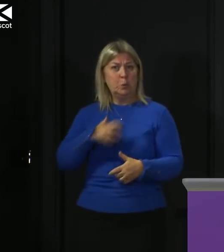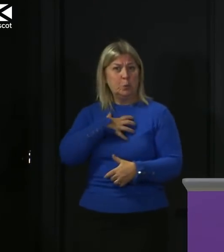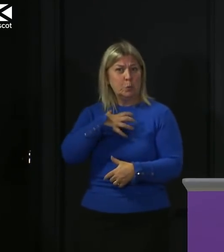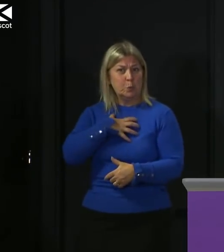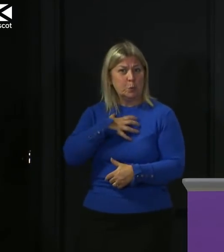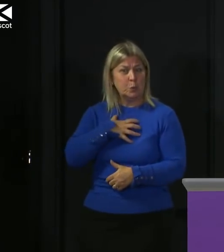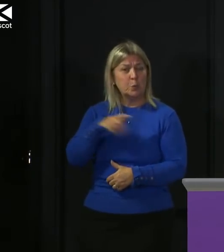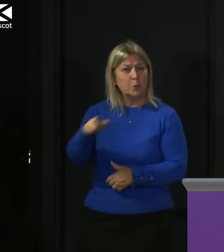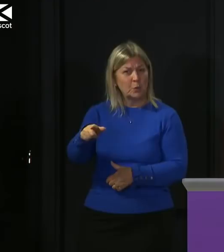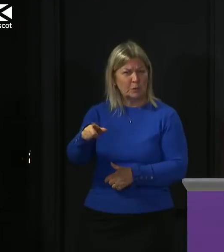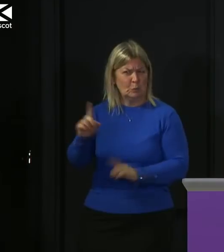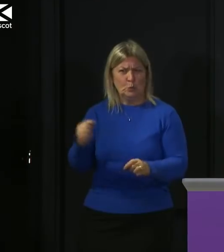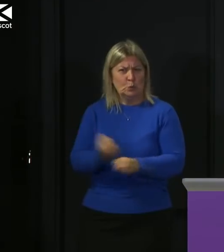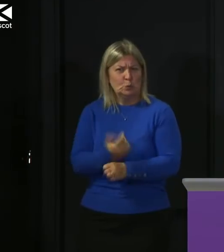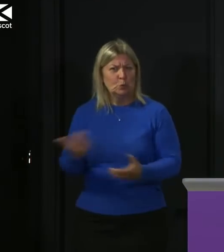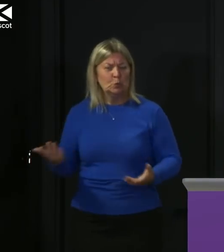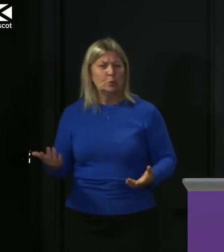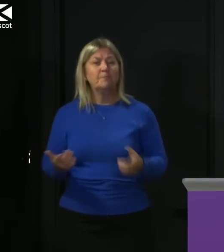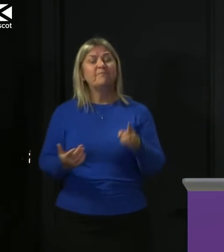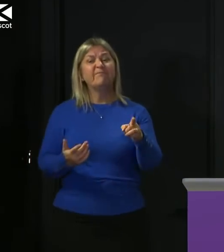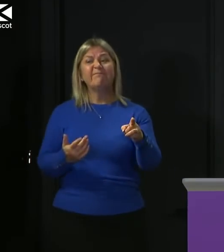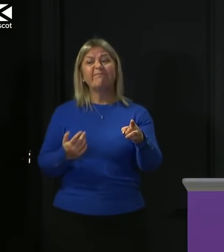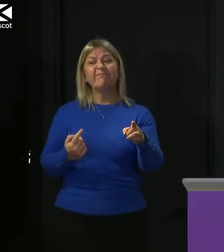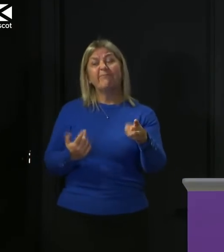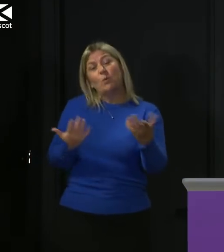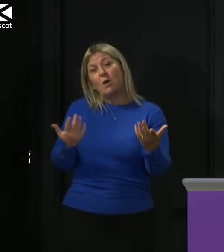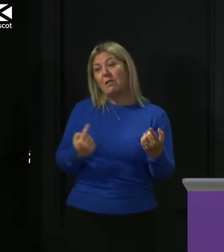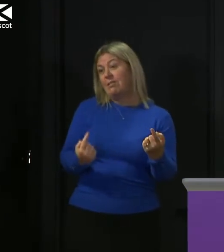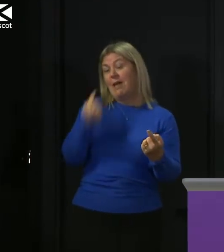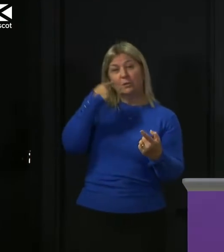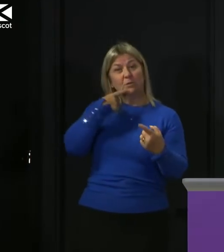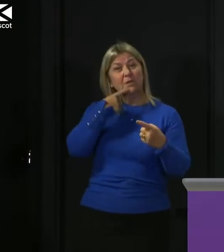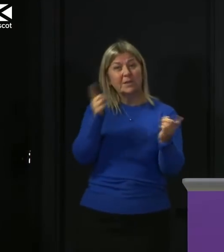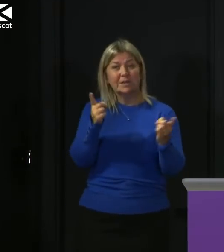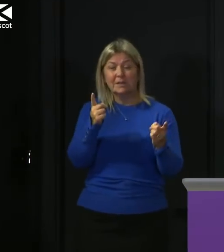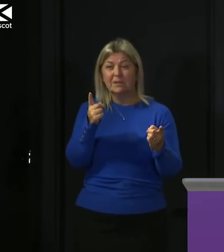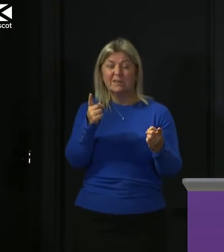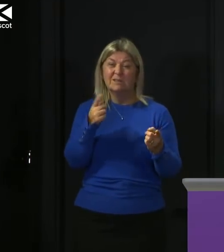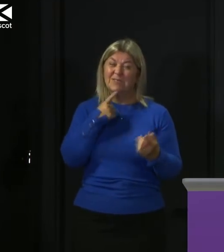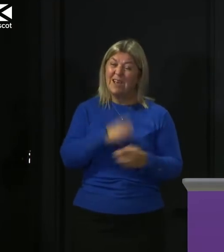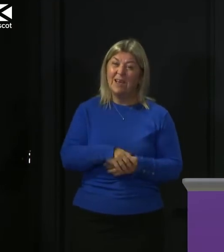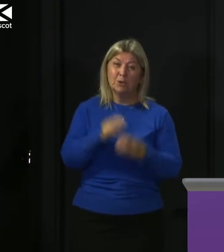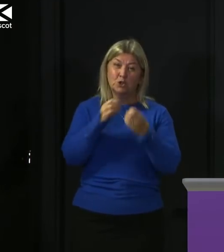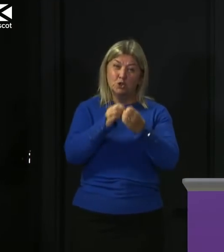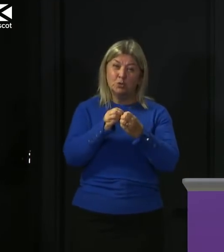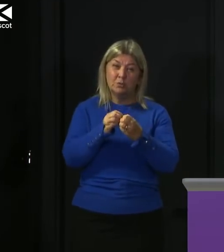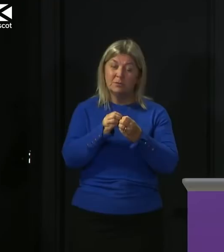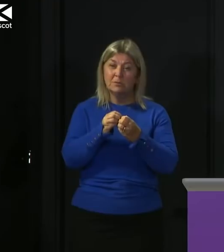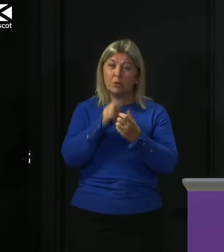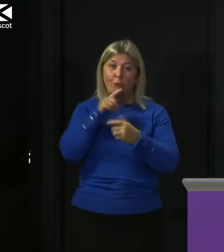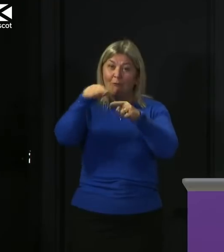part of last week, is firstly, COVID is not your fault and nobody is blaming you for it. The way